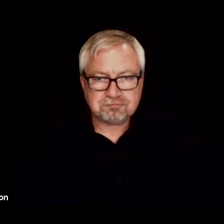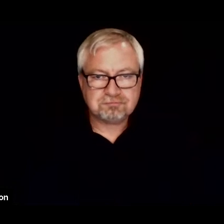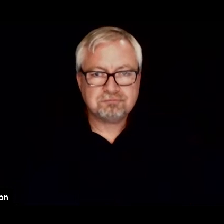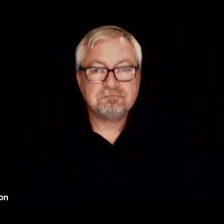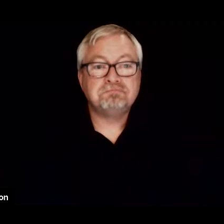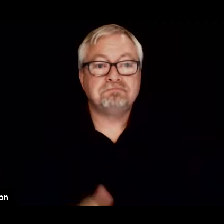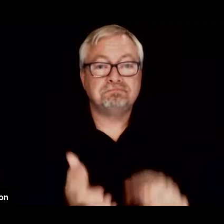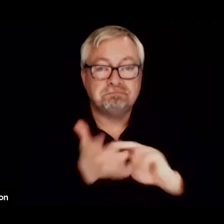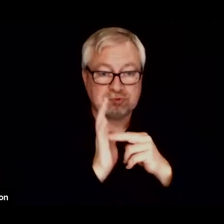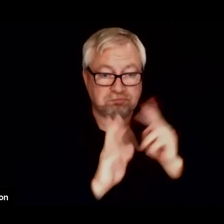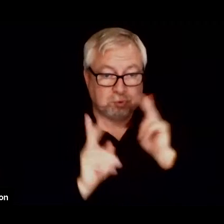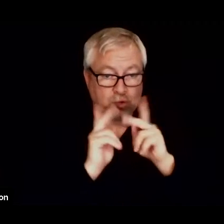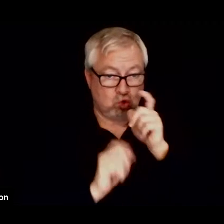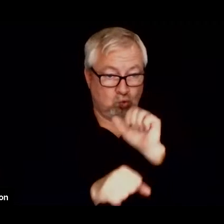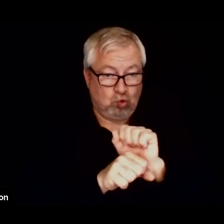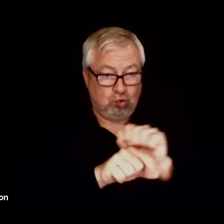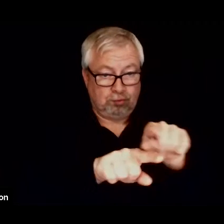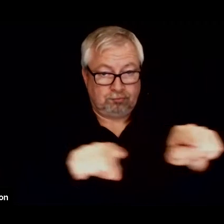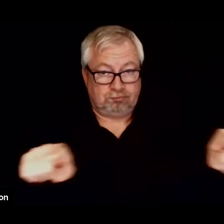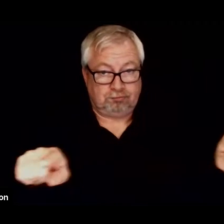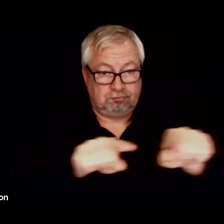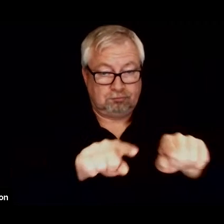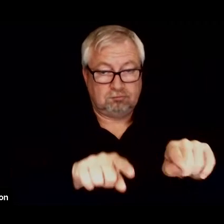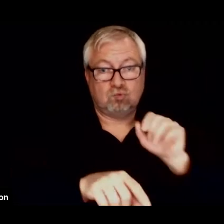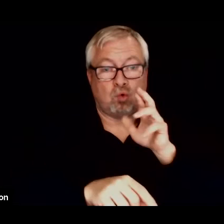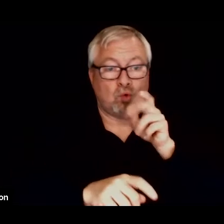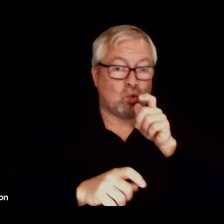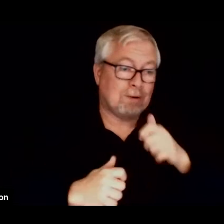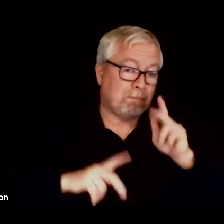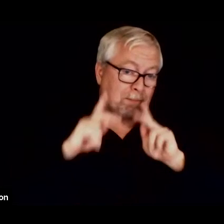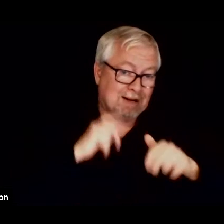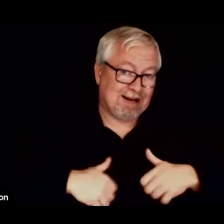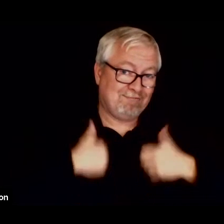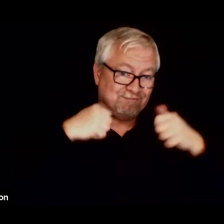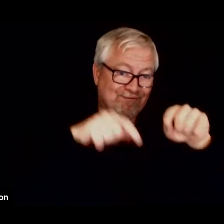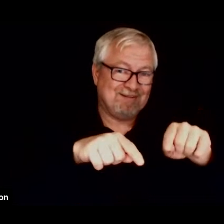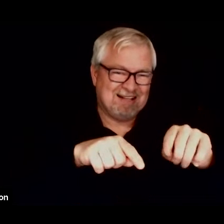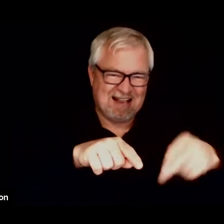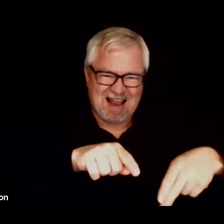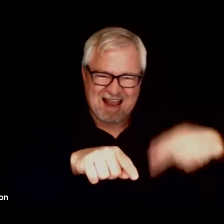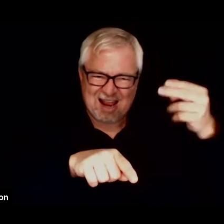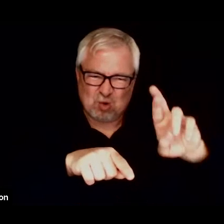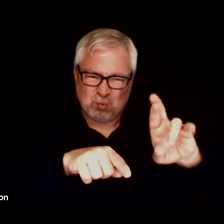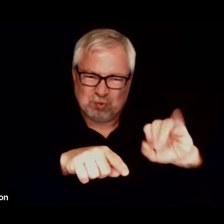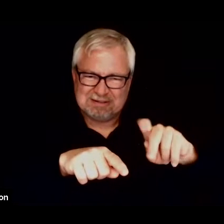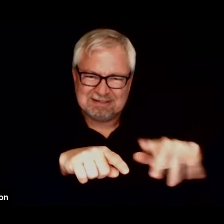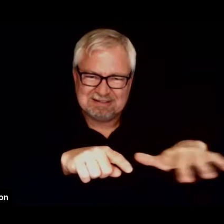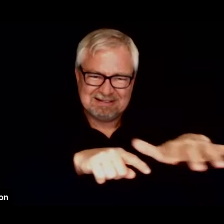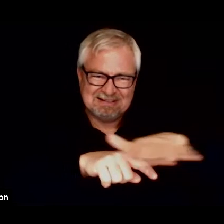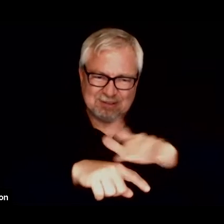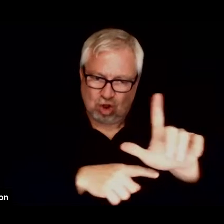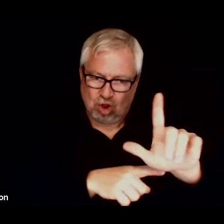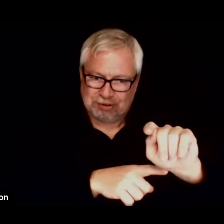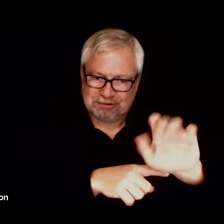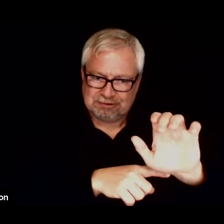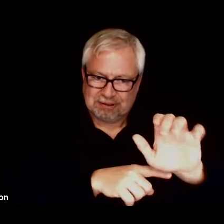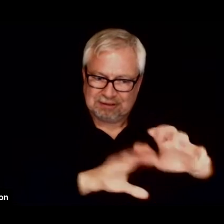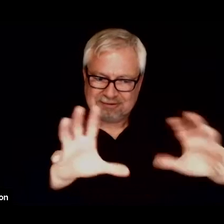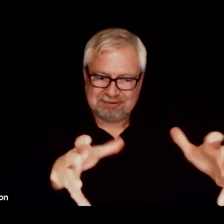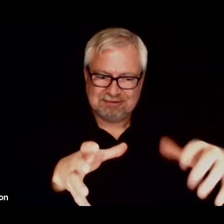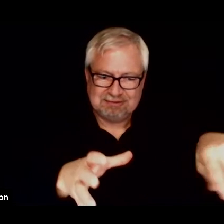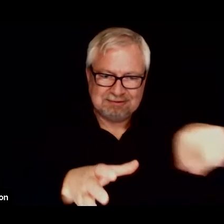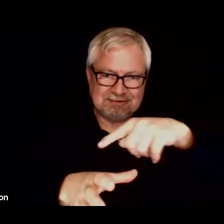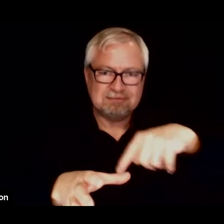or where people in these specific long-term care settings reside the vaccines will be administered